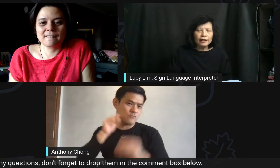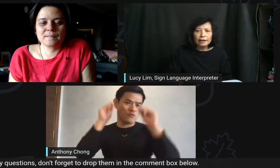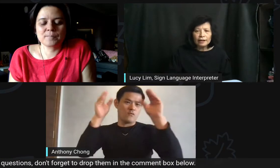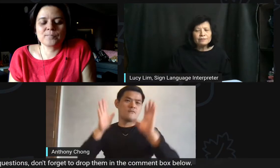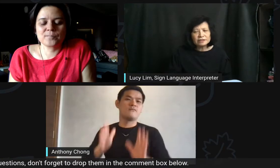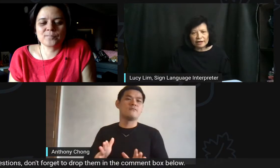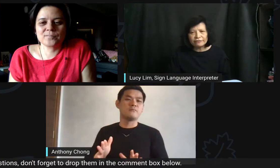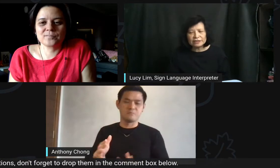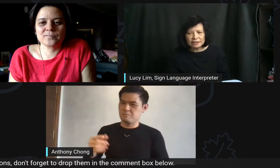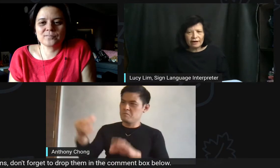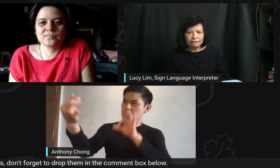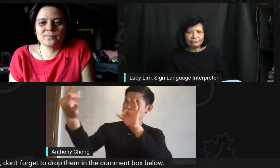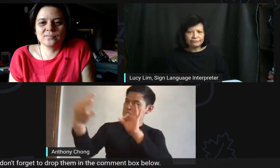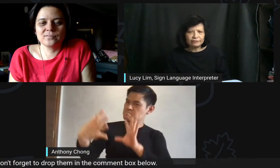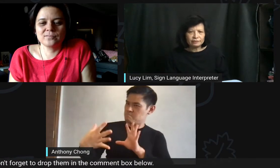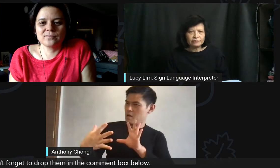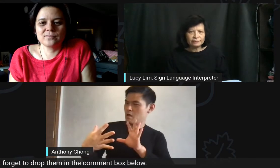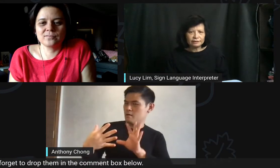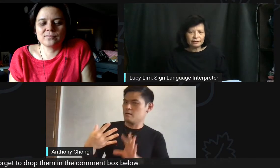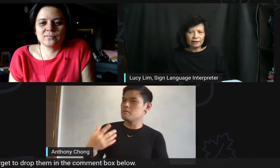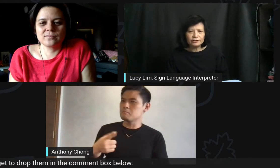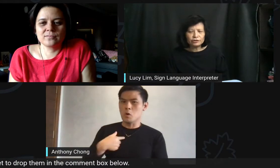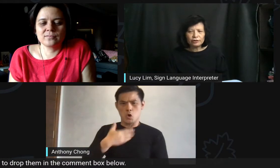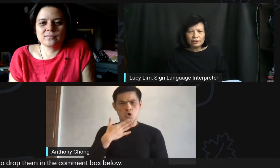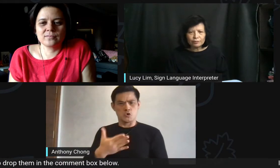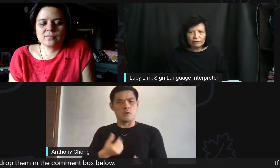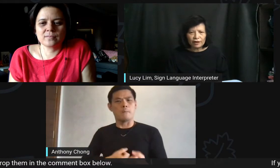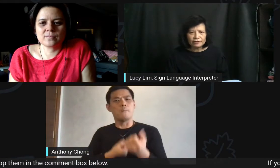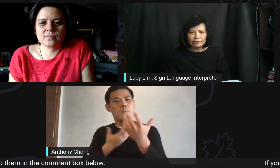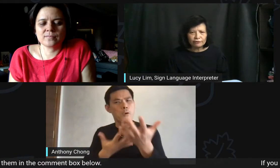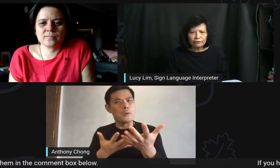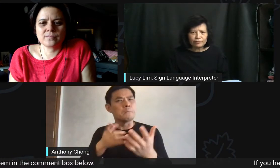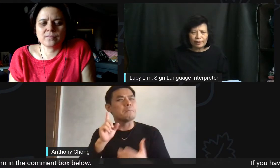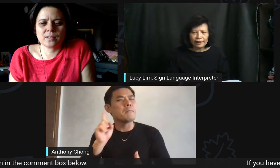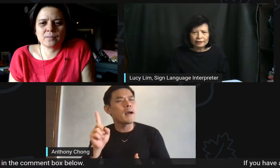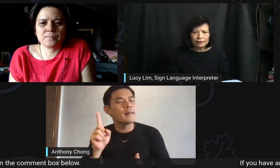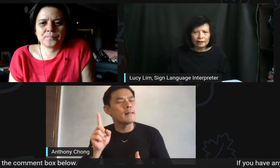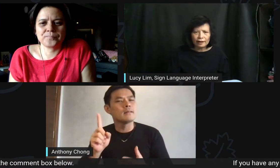He himself is Deaf and so he provided the feedback and